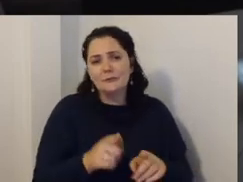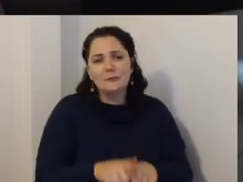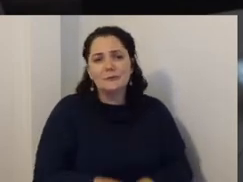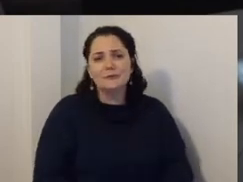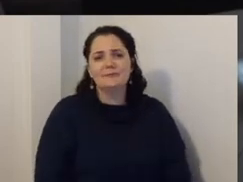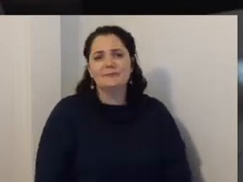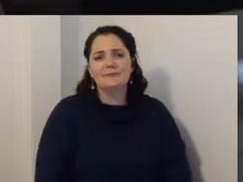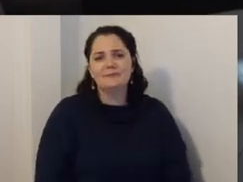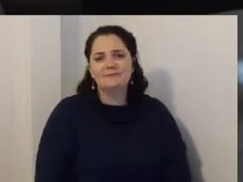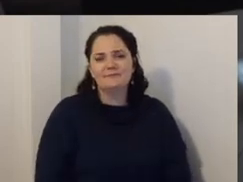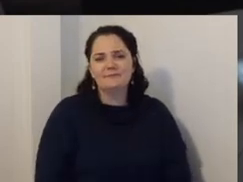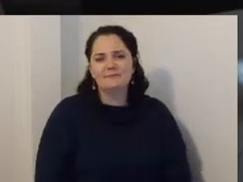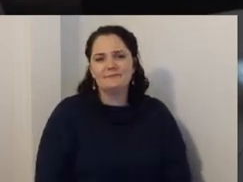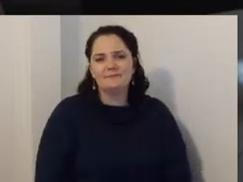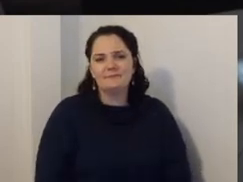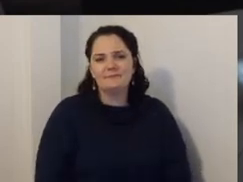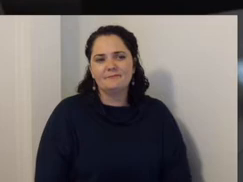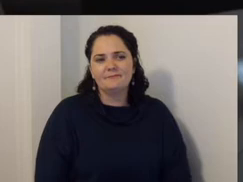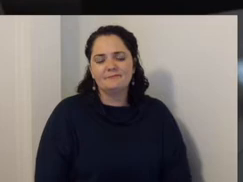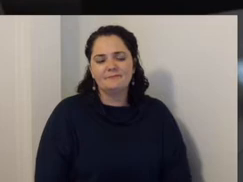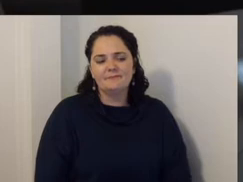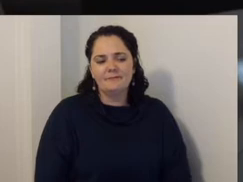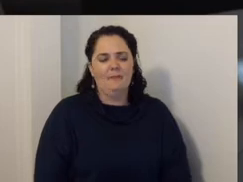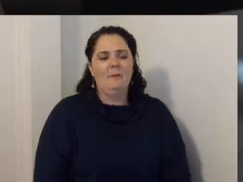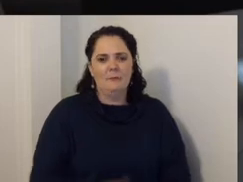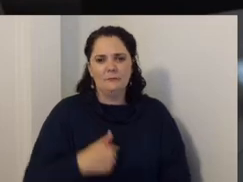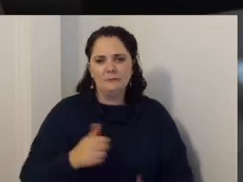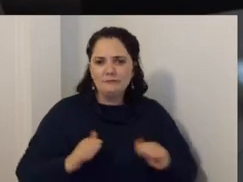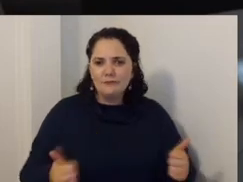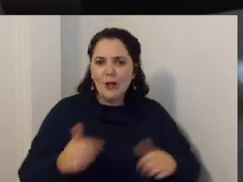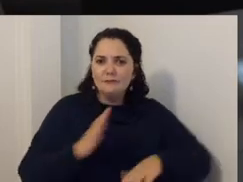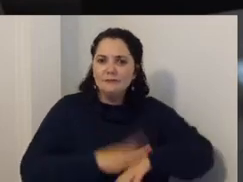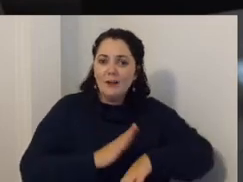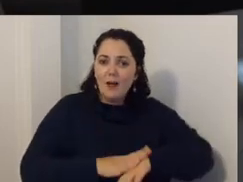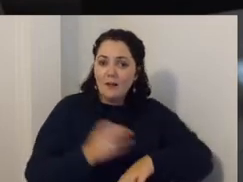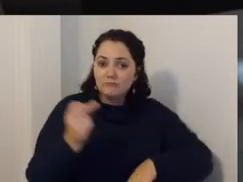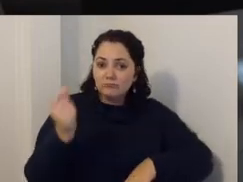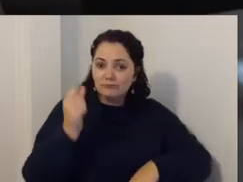Alright we are- oh boy time is just flying here, we've got about six more minutes y'all